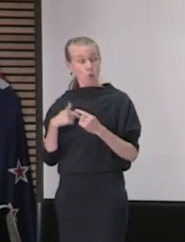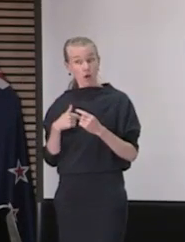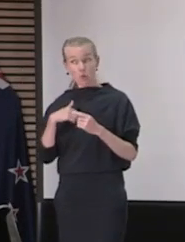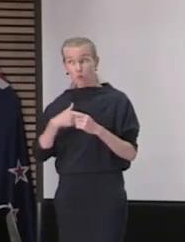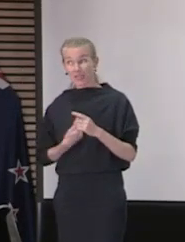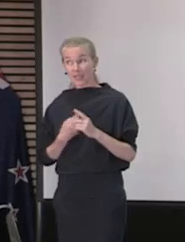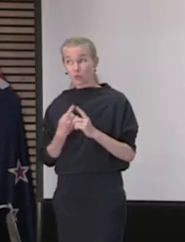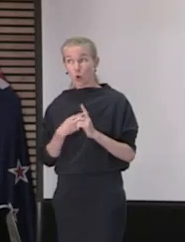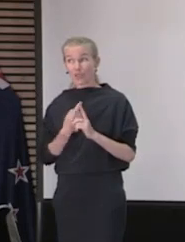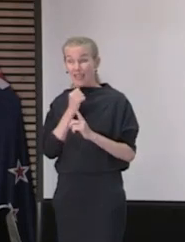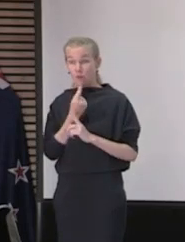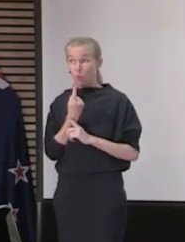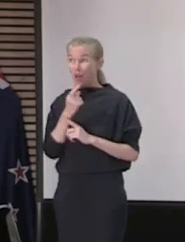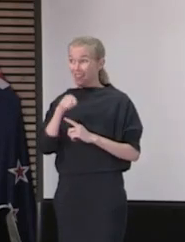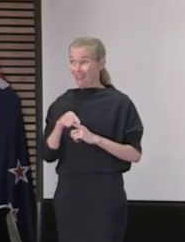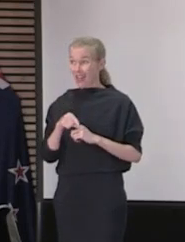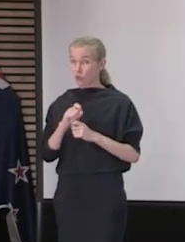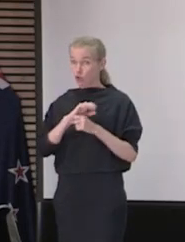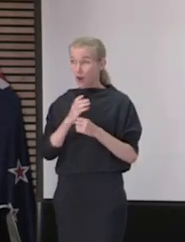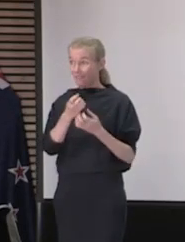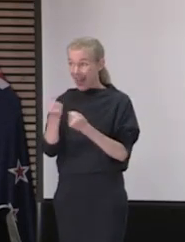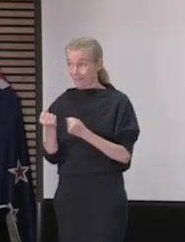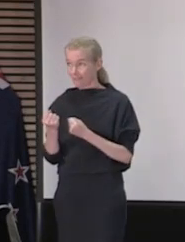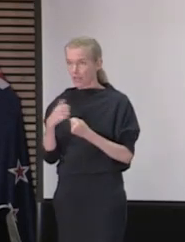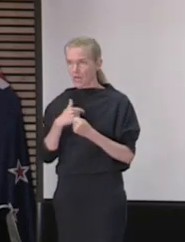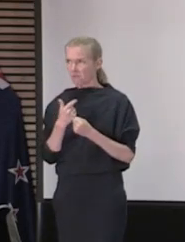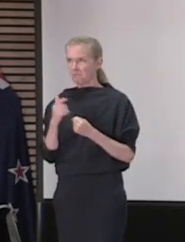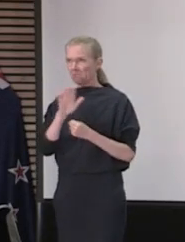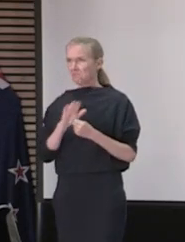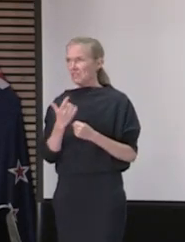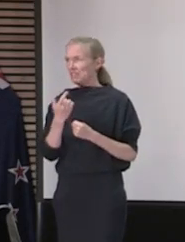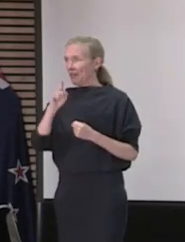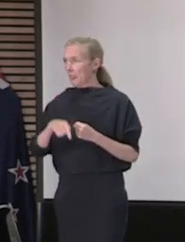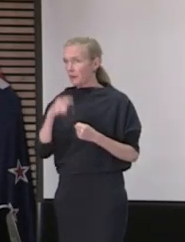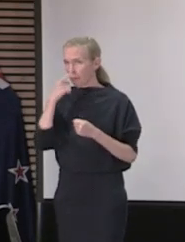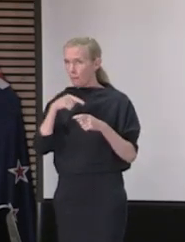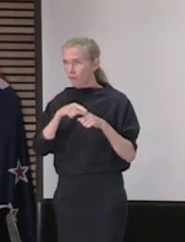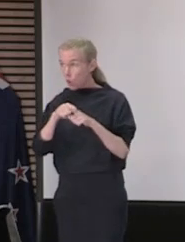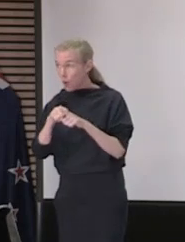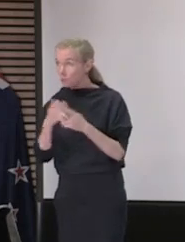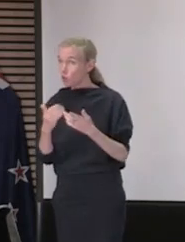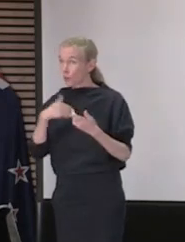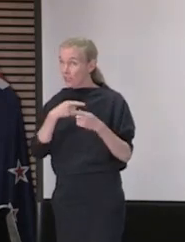000 cases. Will we need tobe able to do that before wecan come out of alert levelfour? We would if we had 1, 000cases.